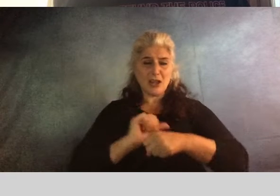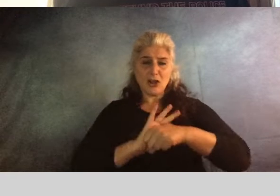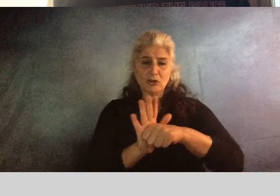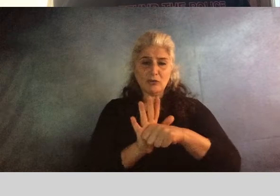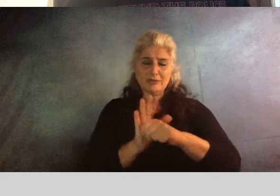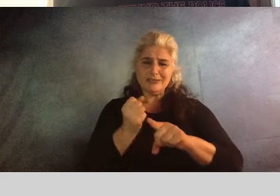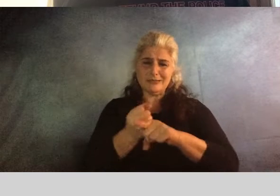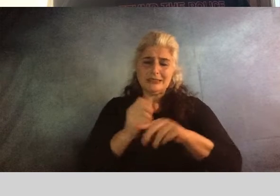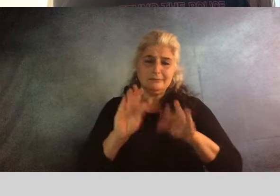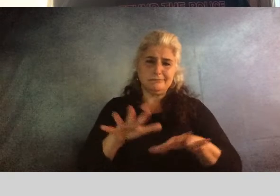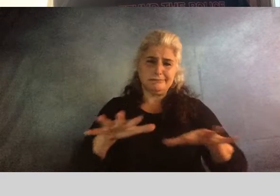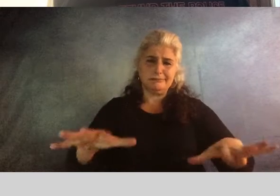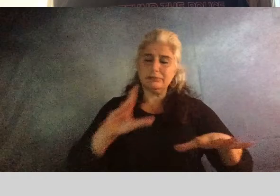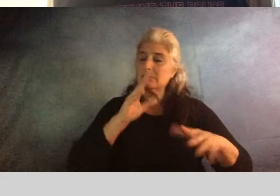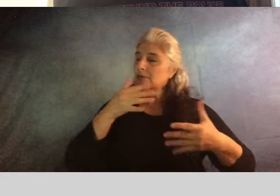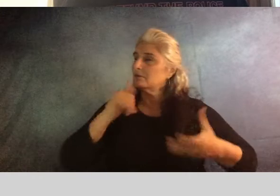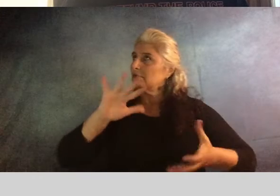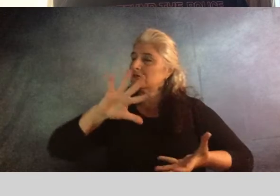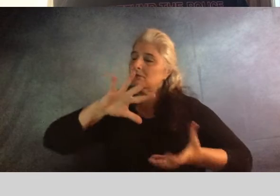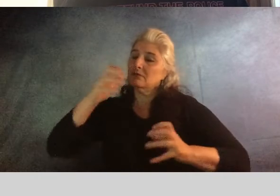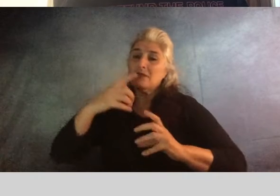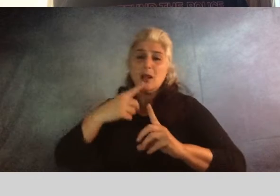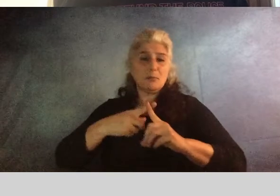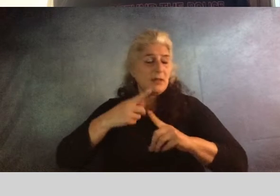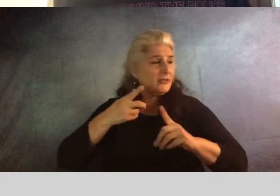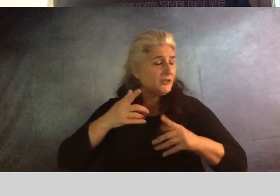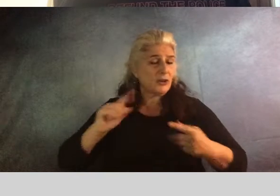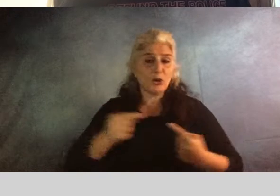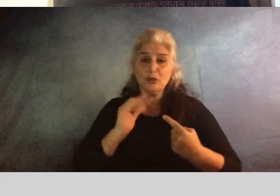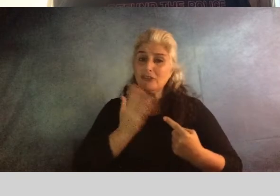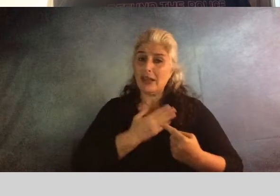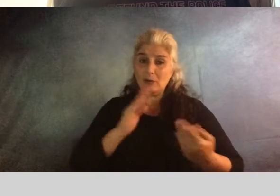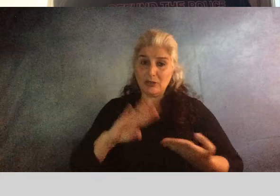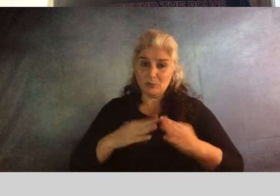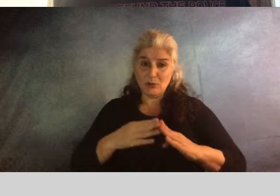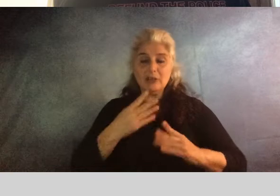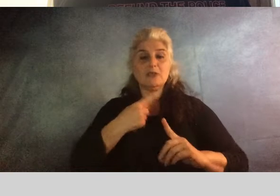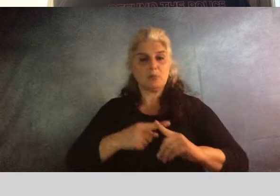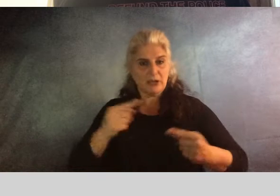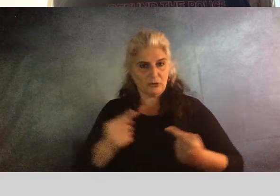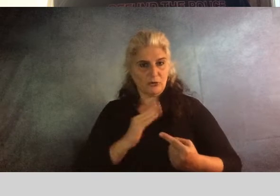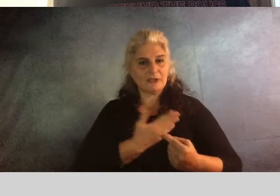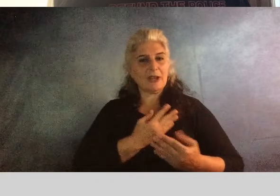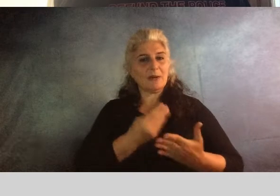and continues to wreak havoc on our communities and the economy. Additionally, the entire west coast of the US